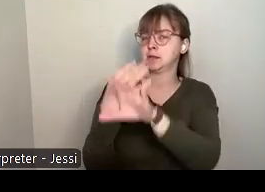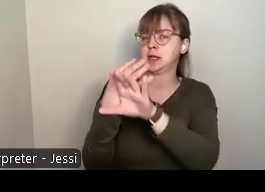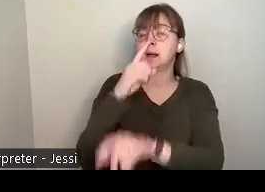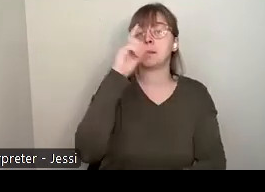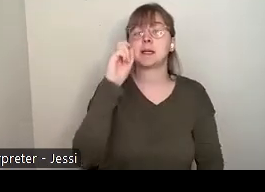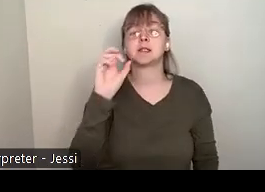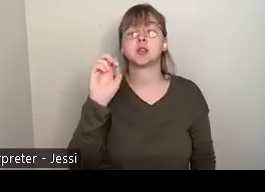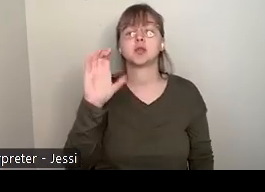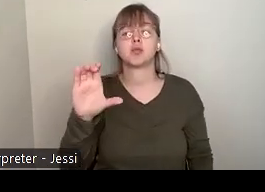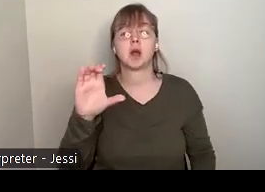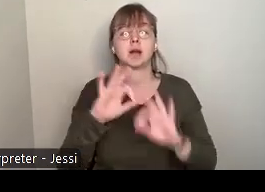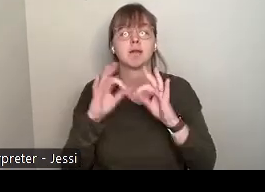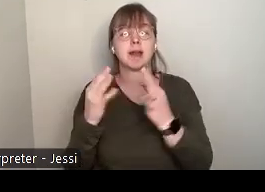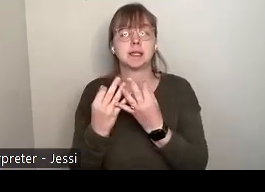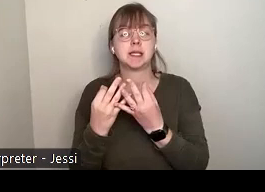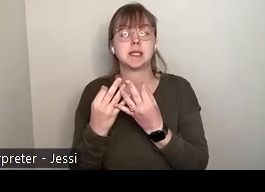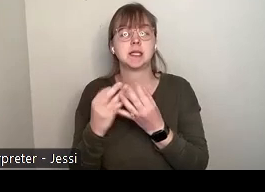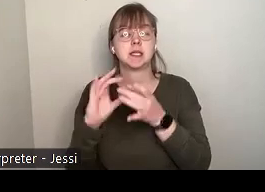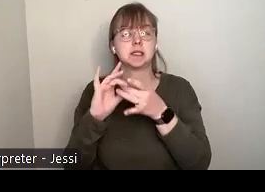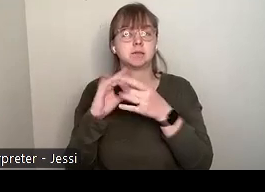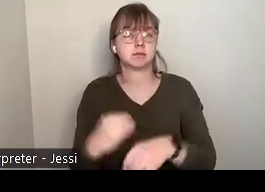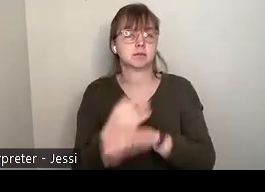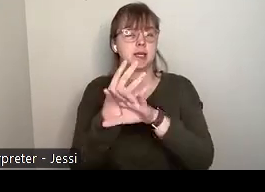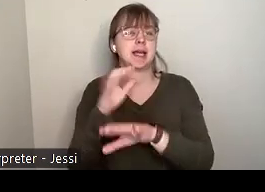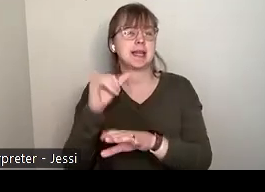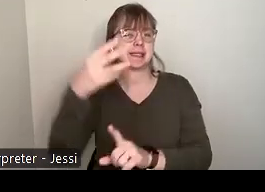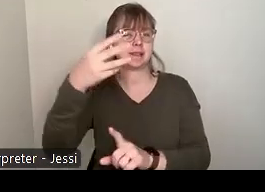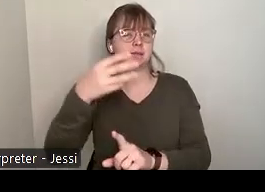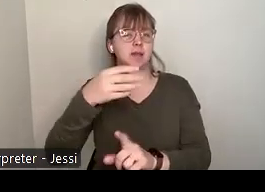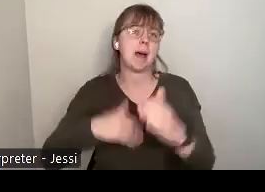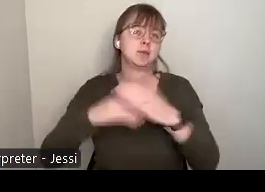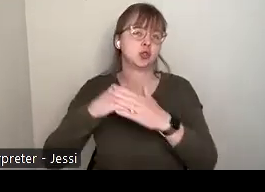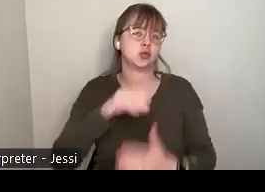program goes through six months um but because Mom has a lot of questions the nurse thinks it